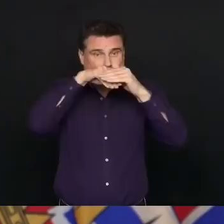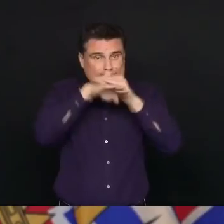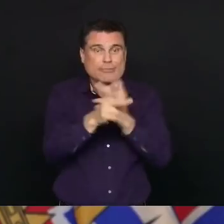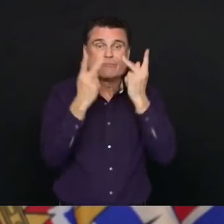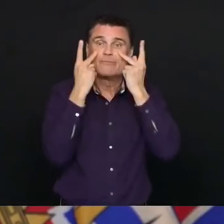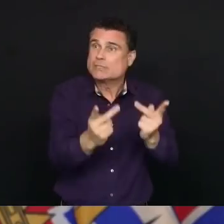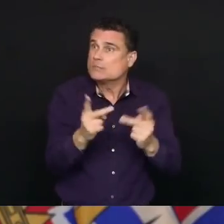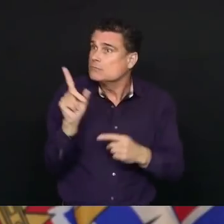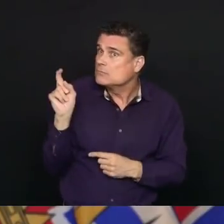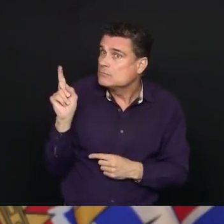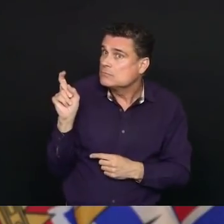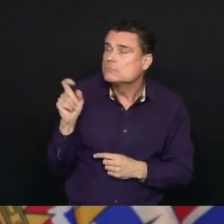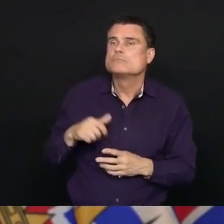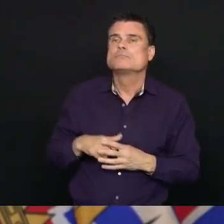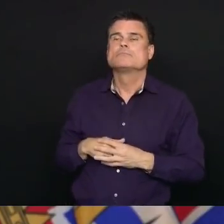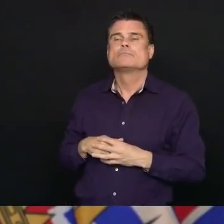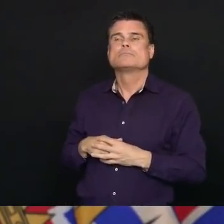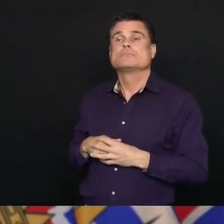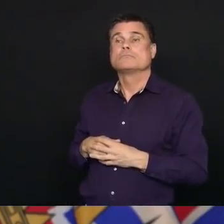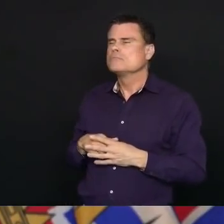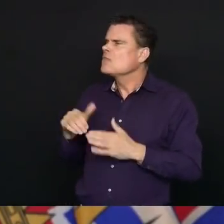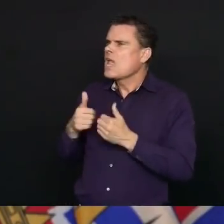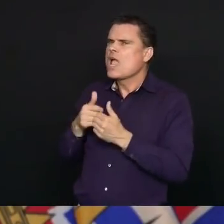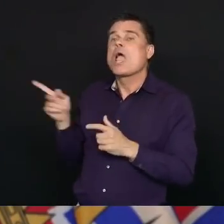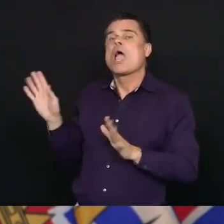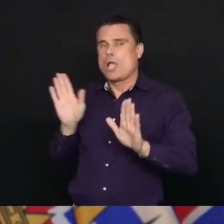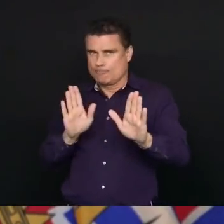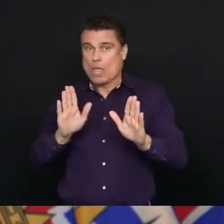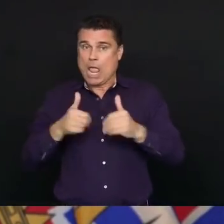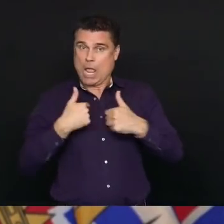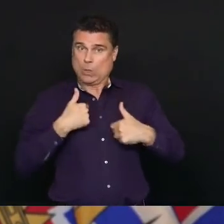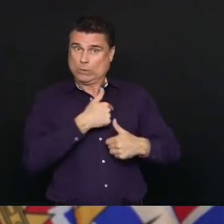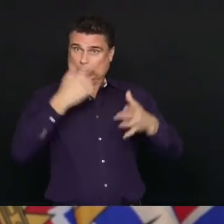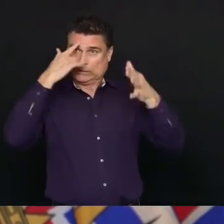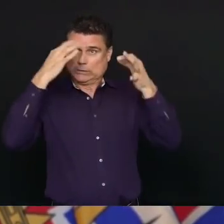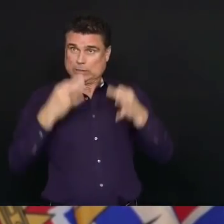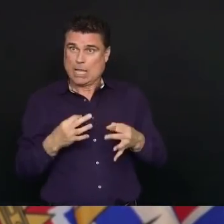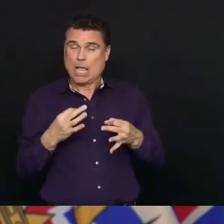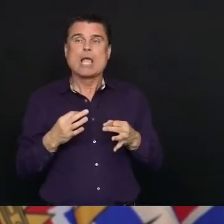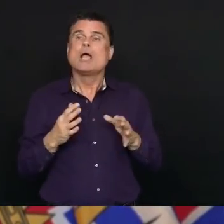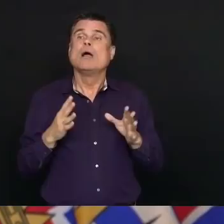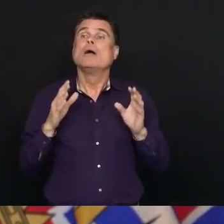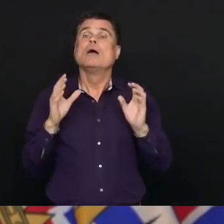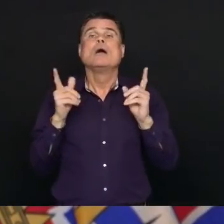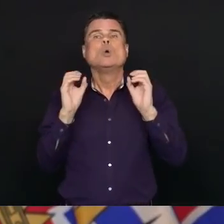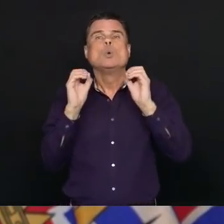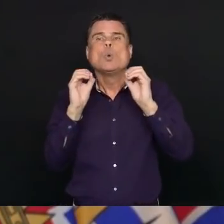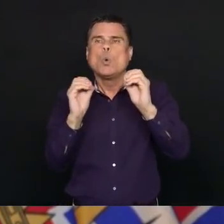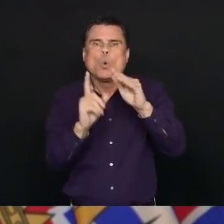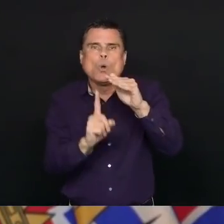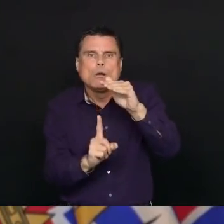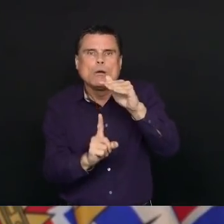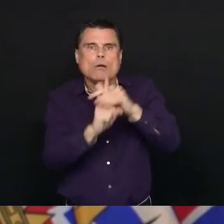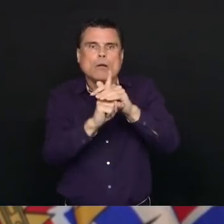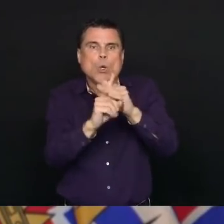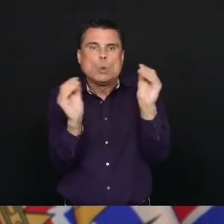How we do that is we have an outbreak protocol that we use in long-term care. So it has to do with having no new cases